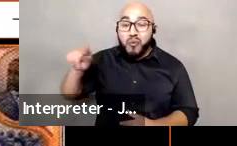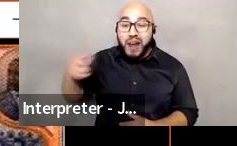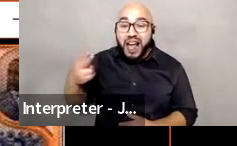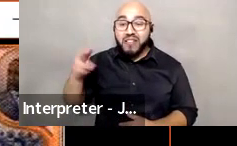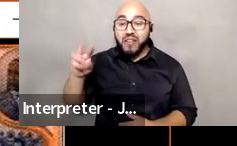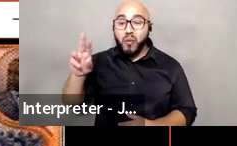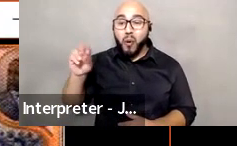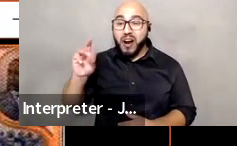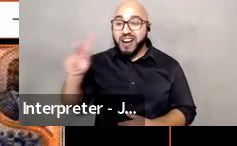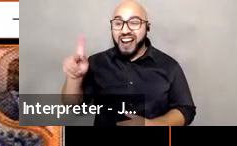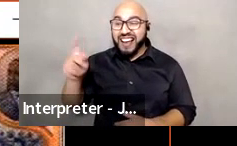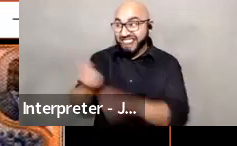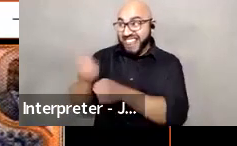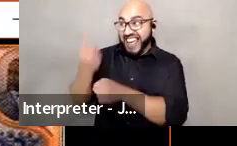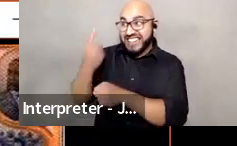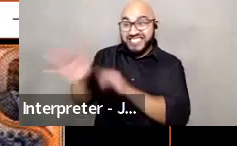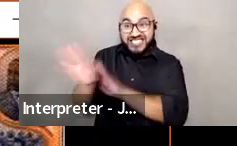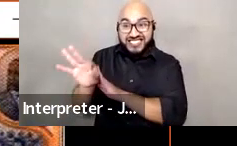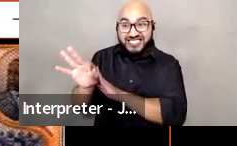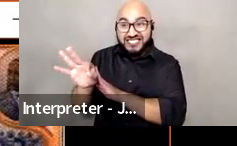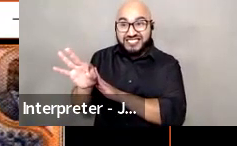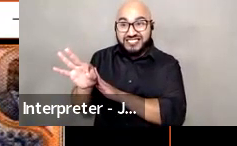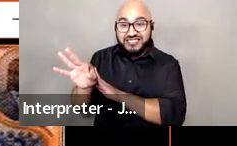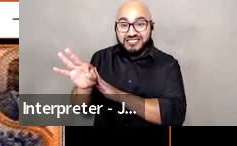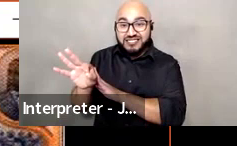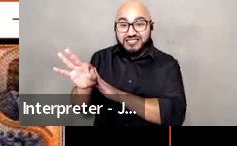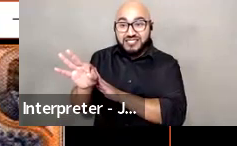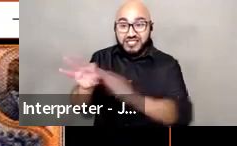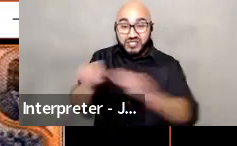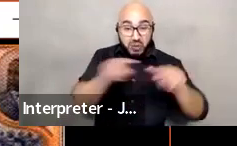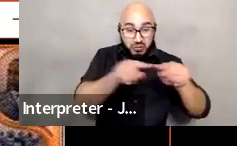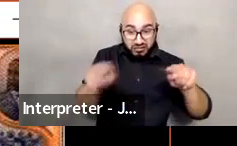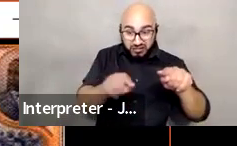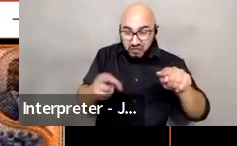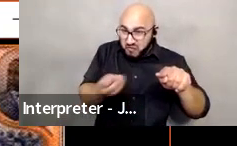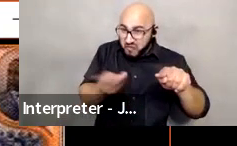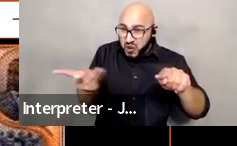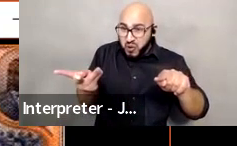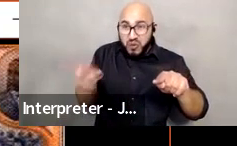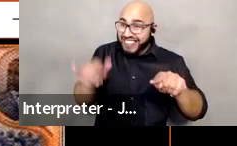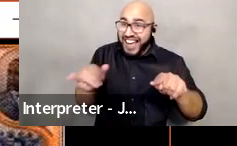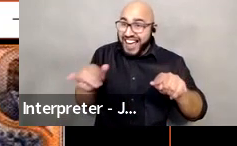This is the whole thing. Again, the question should come up. Well, what happened